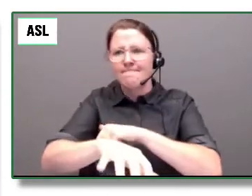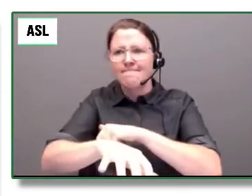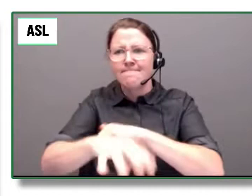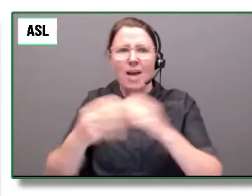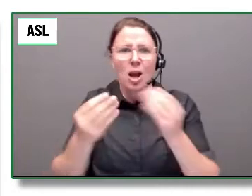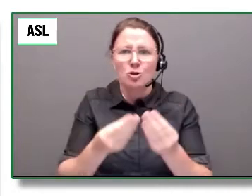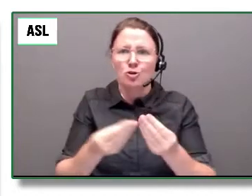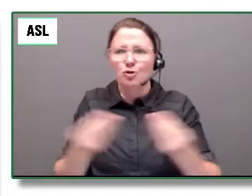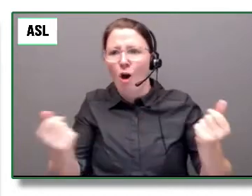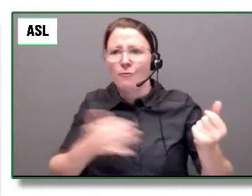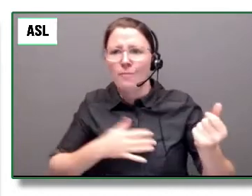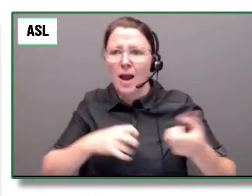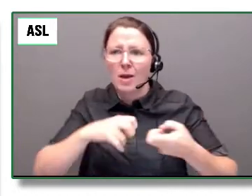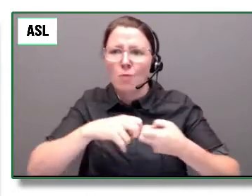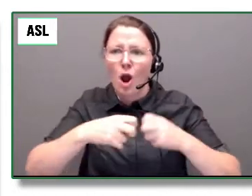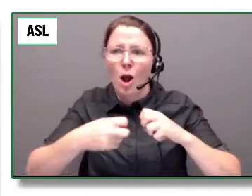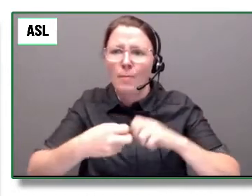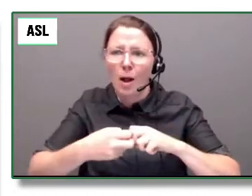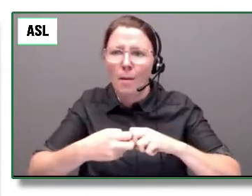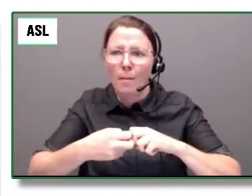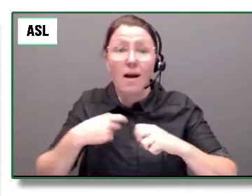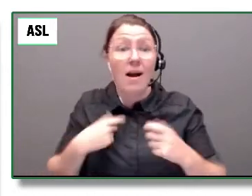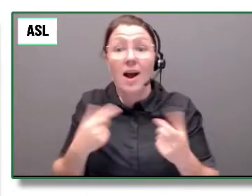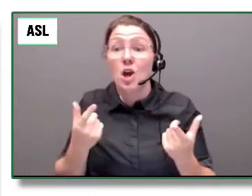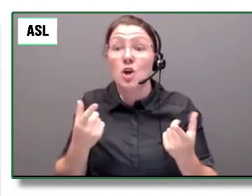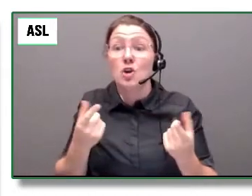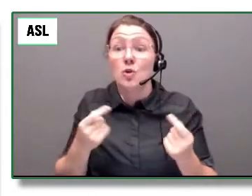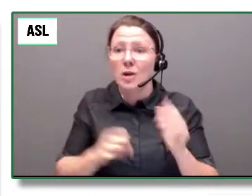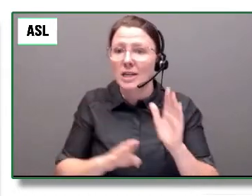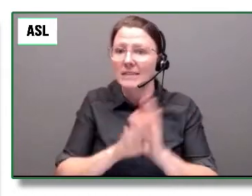that focused on sharing information about the accessibility of places from